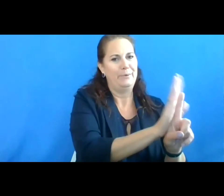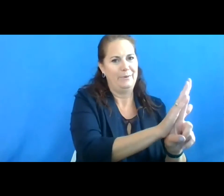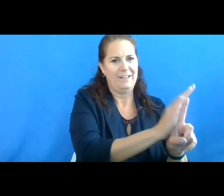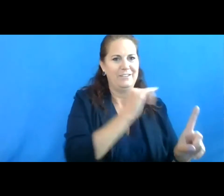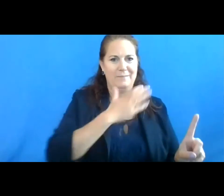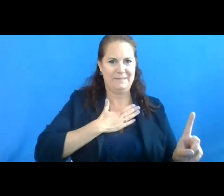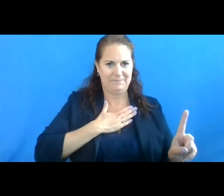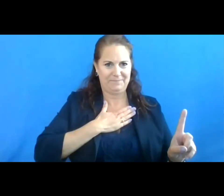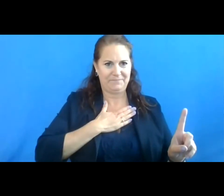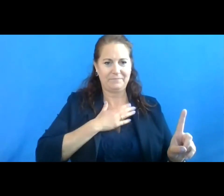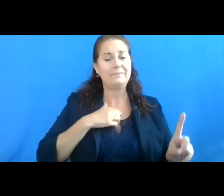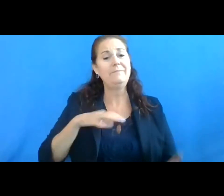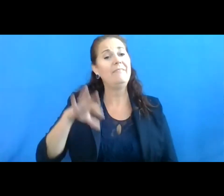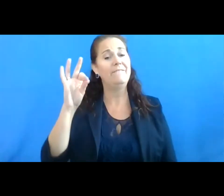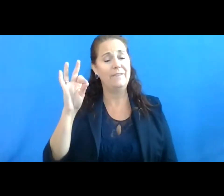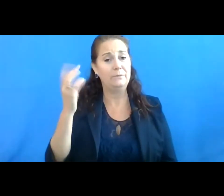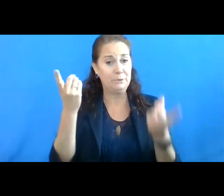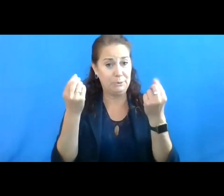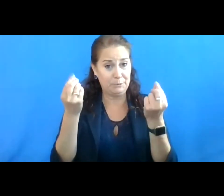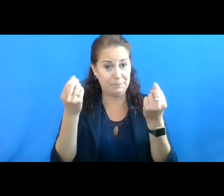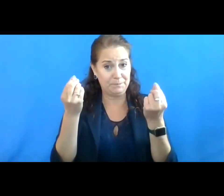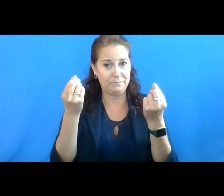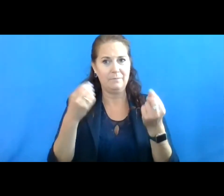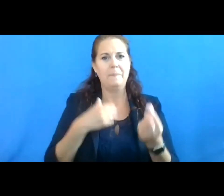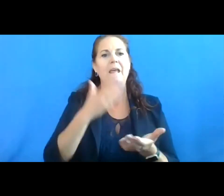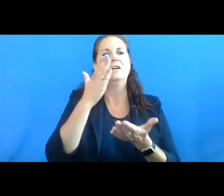I don't. I stopped taking care of myself.